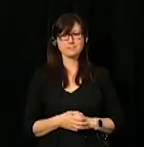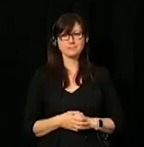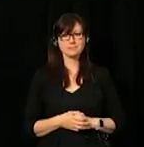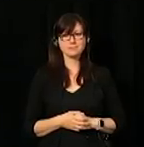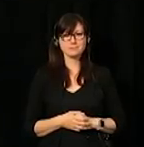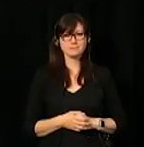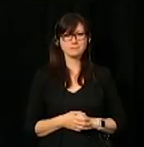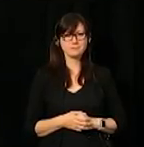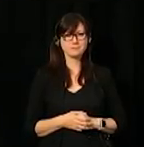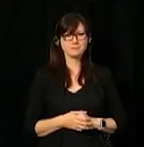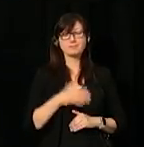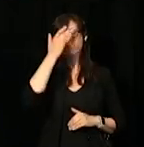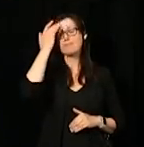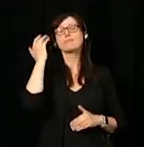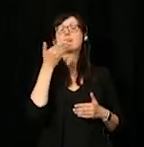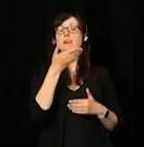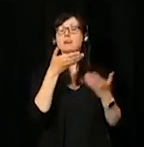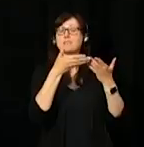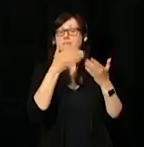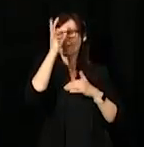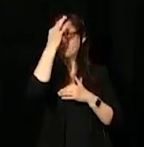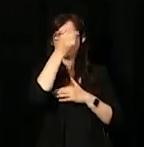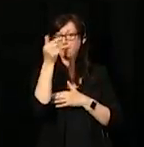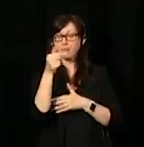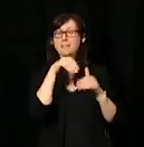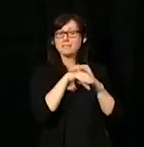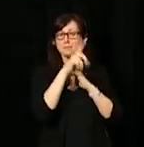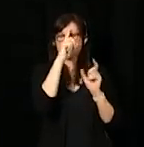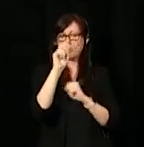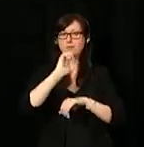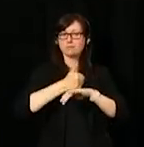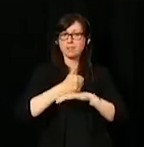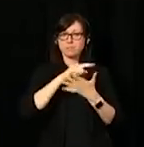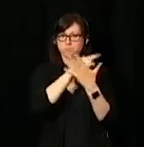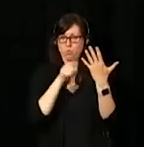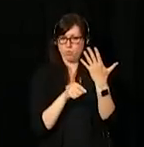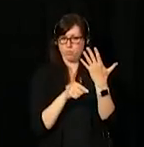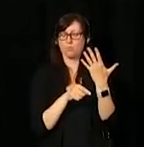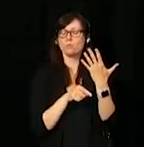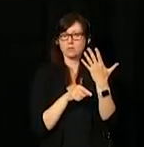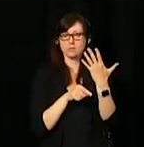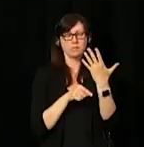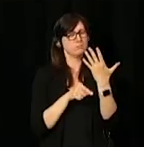The public service accessibility strategy sets out five goals, and they're all important.